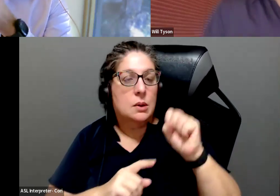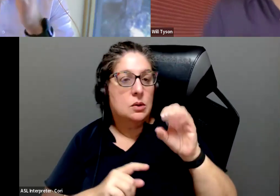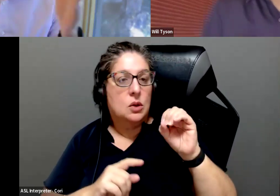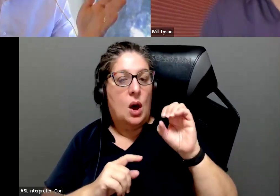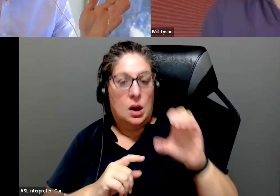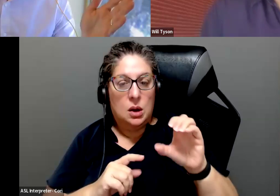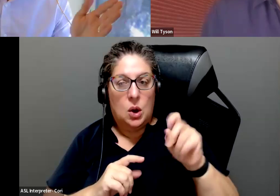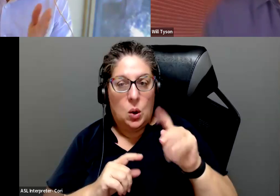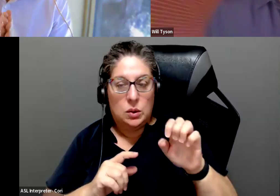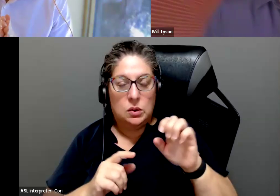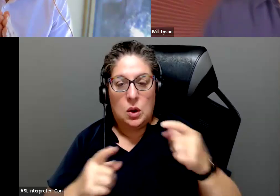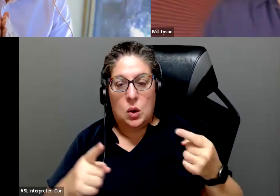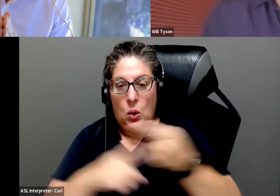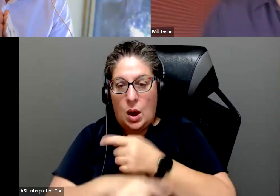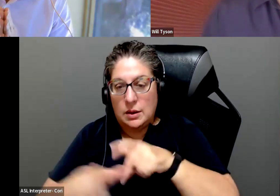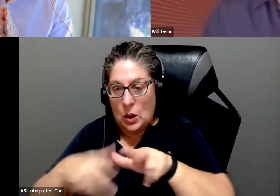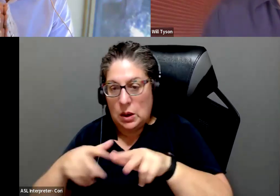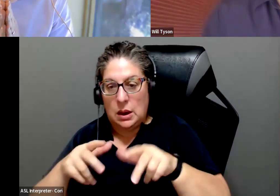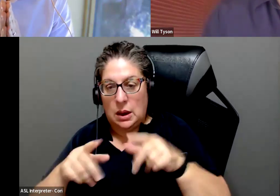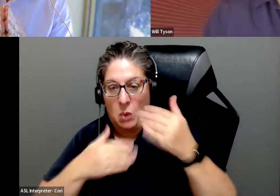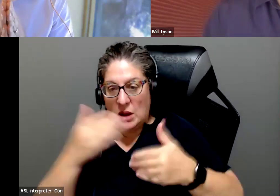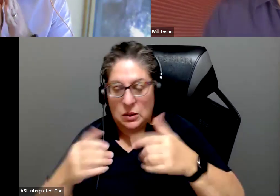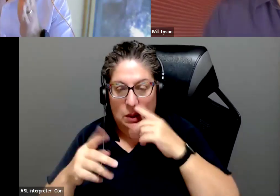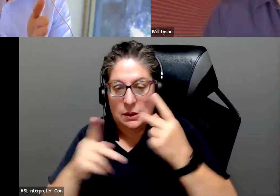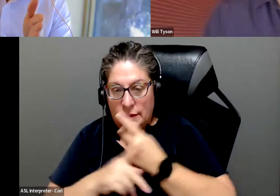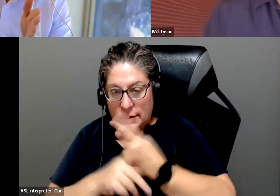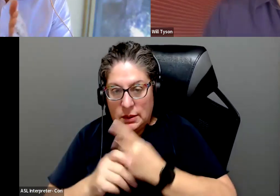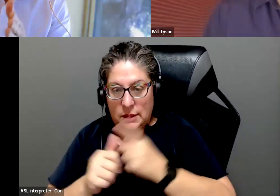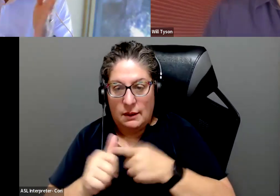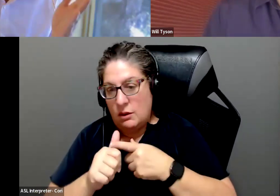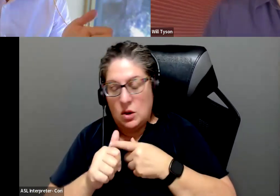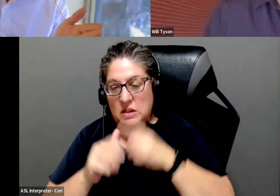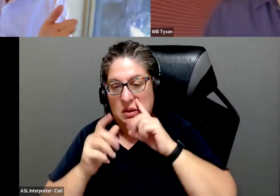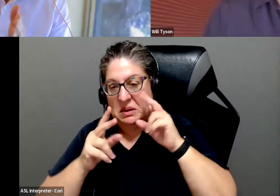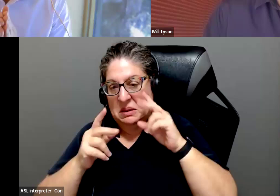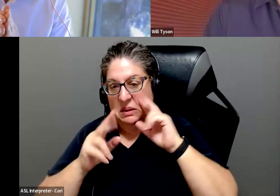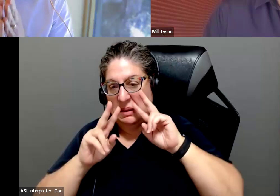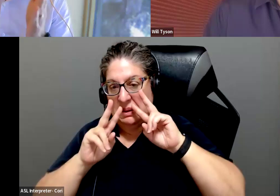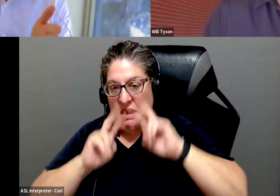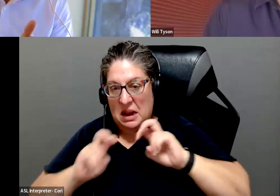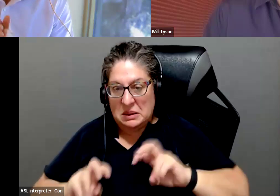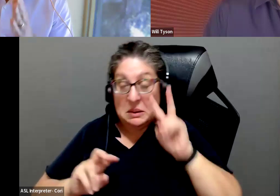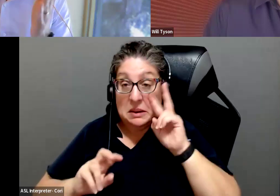Through the cross walking process we are able to kind of do a first of its kind analysis to see if there are things like gender,